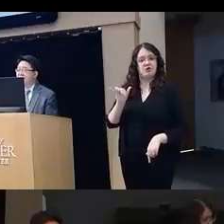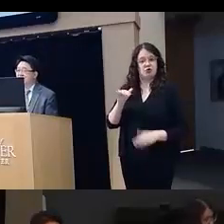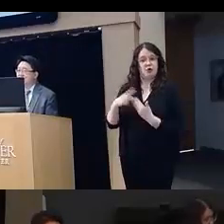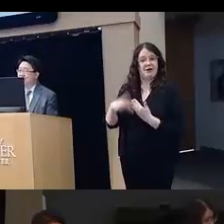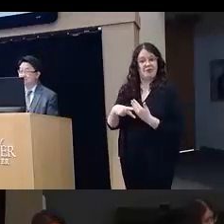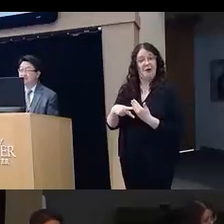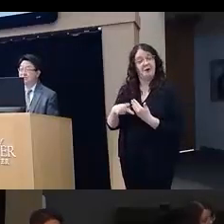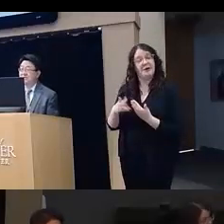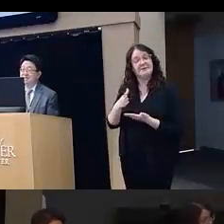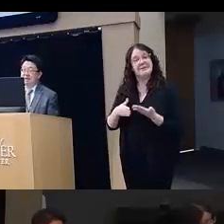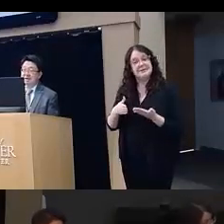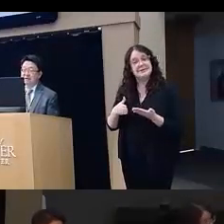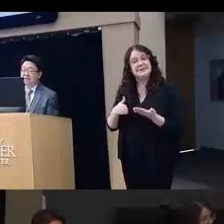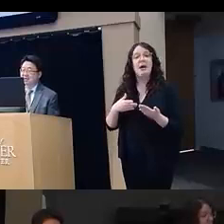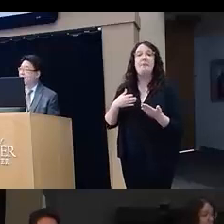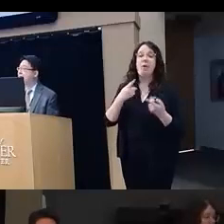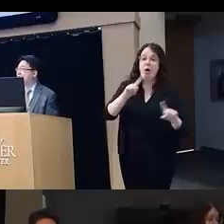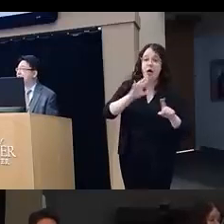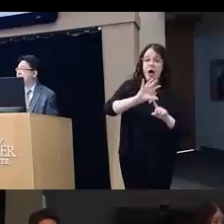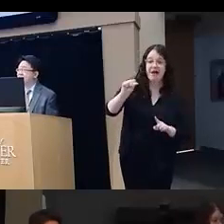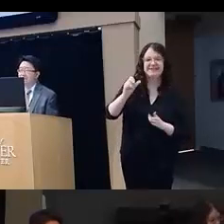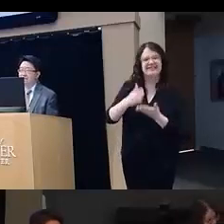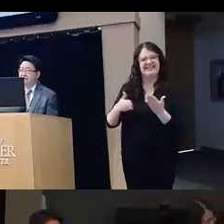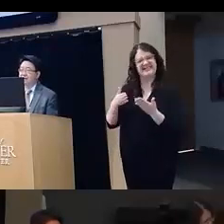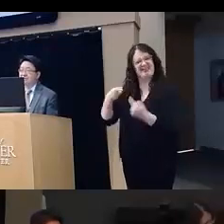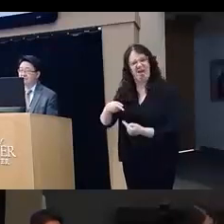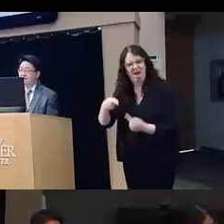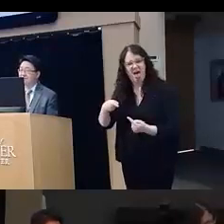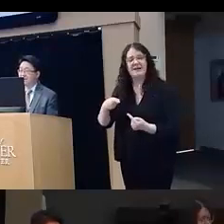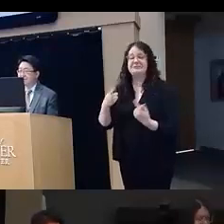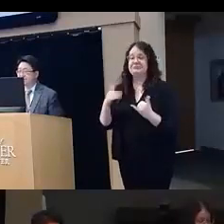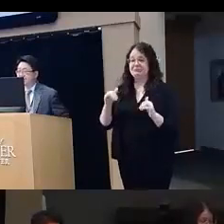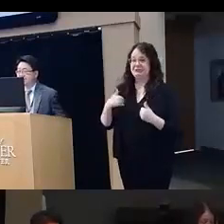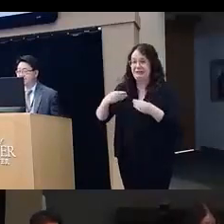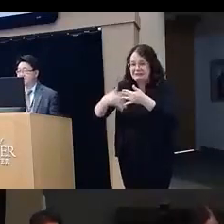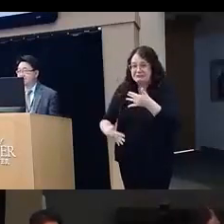thriving wise others some aren't wait lists remain long before I pray process those who